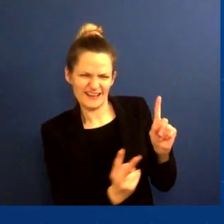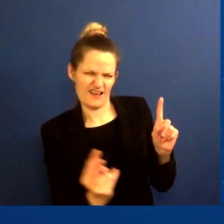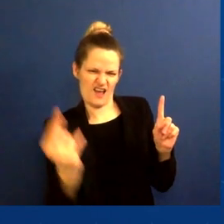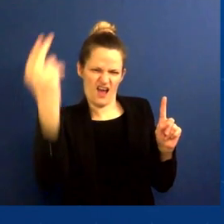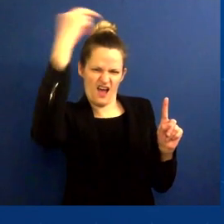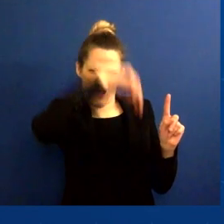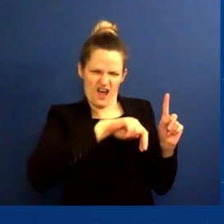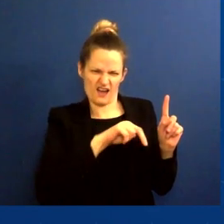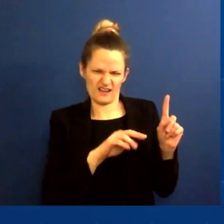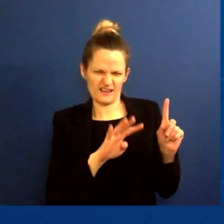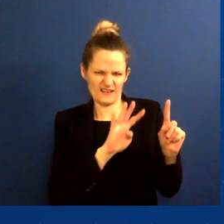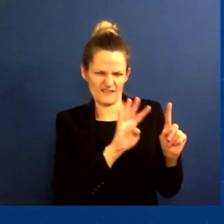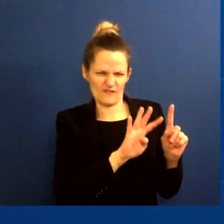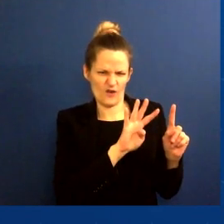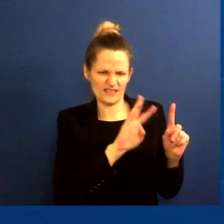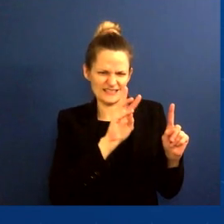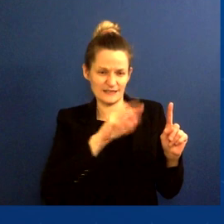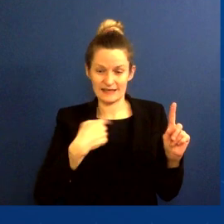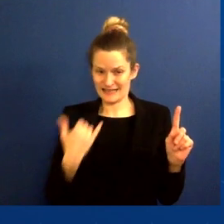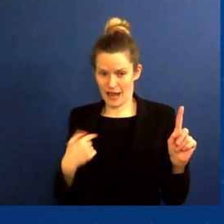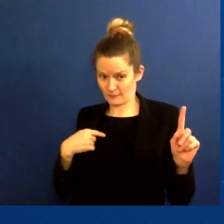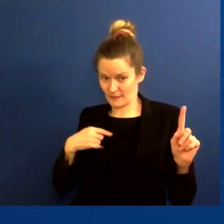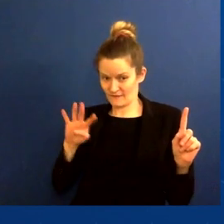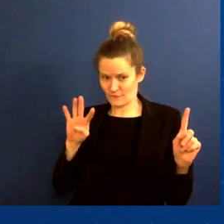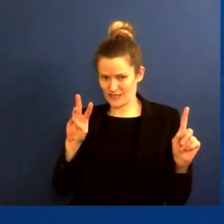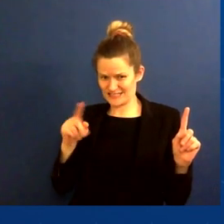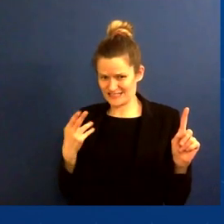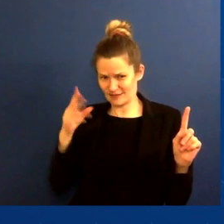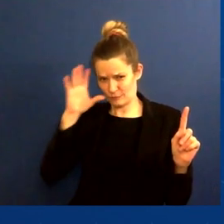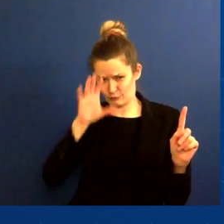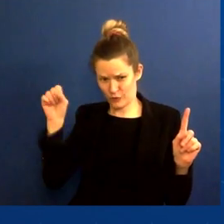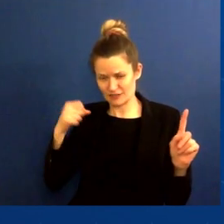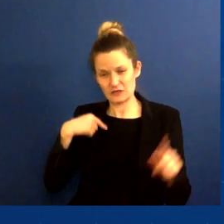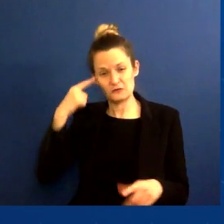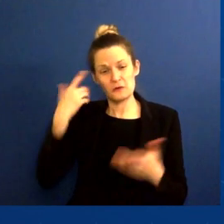And I'm thinking, "Well, maybe I can take it home."